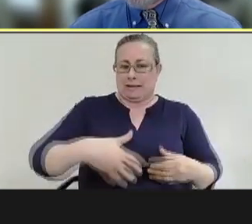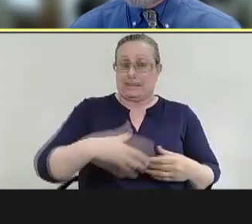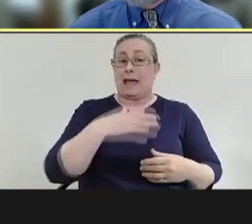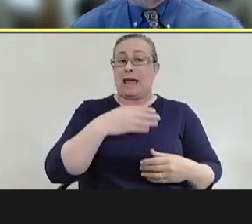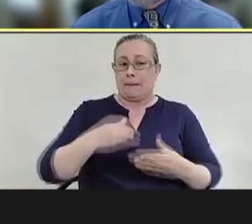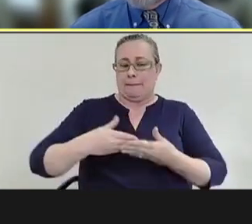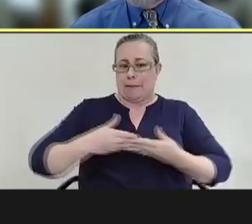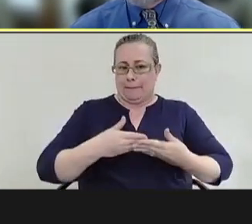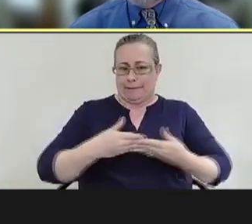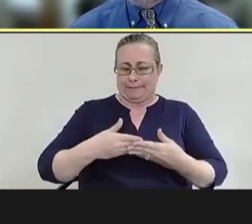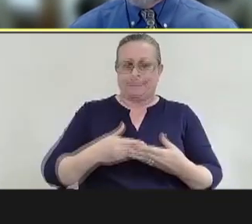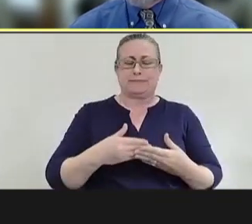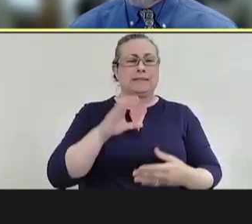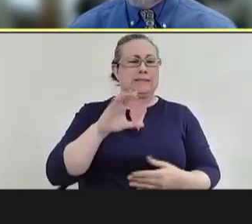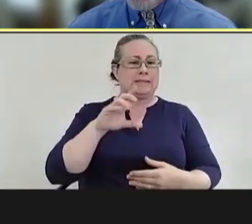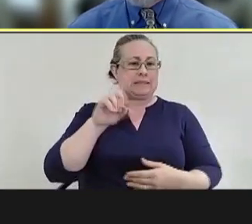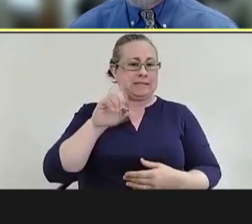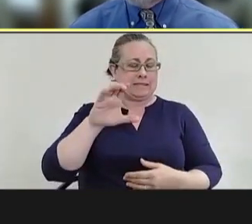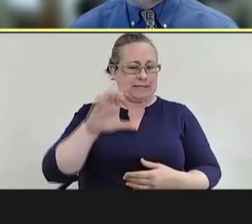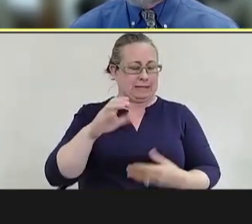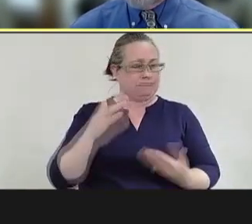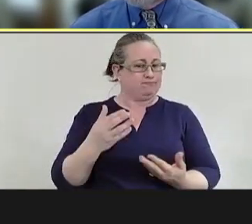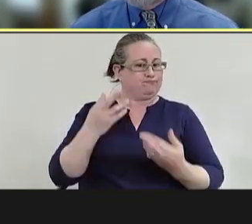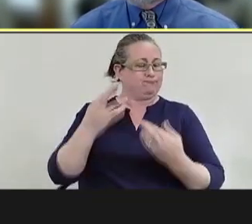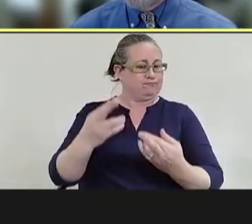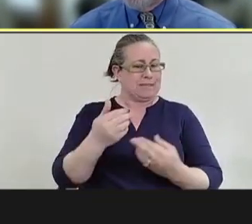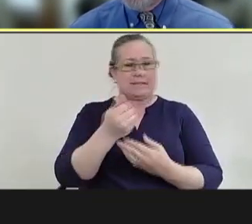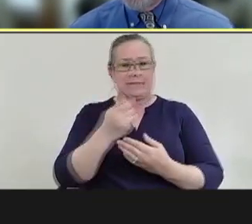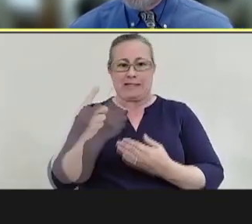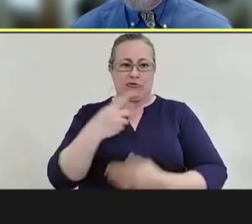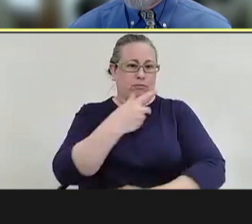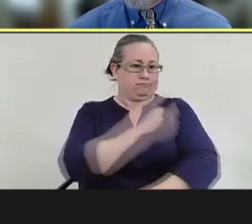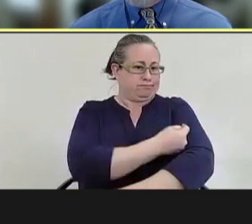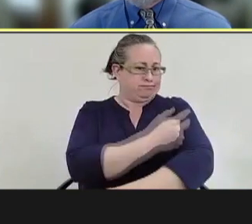recommends that pregnant people get several vaccines during pregnancy and more vaccines